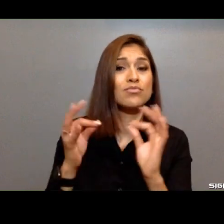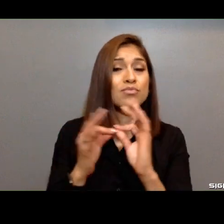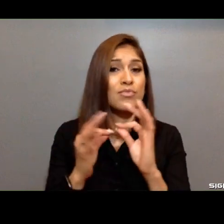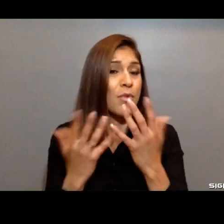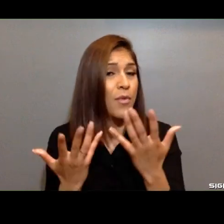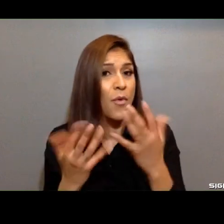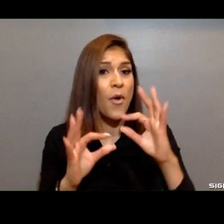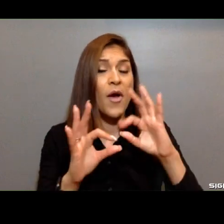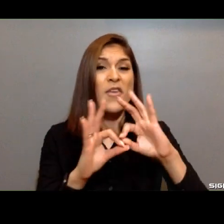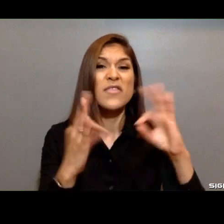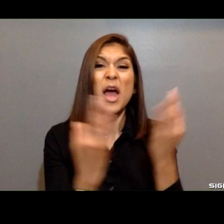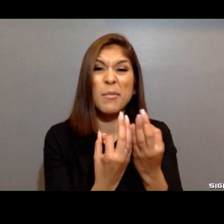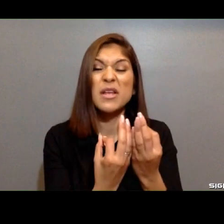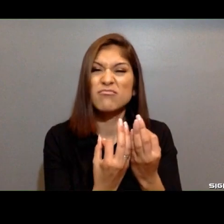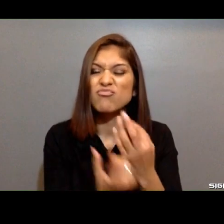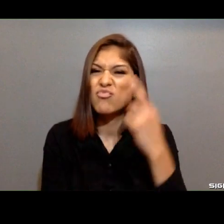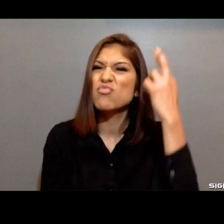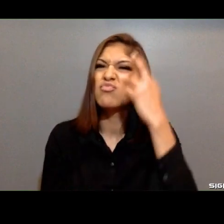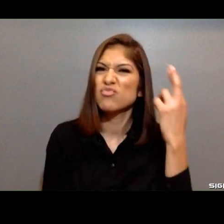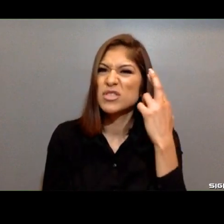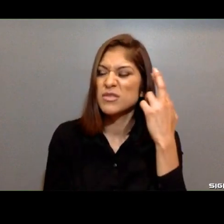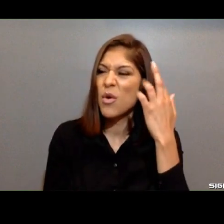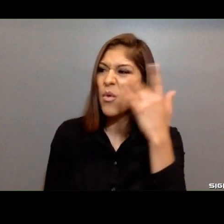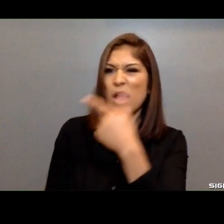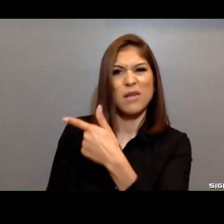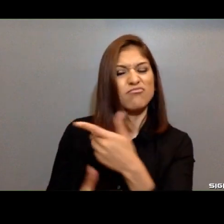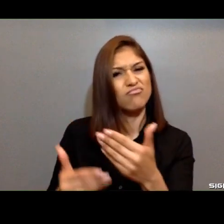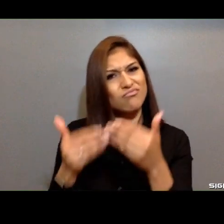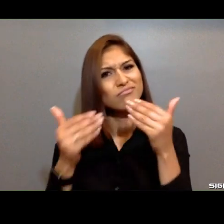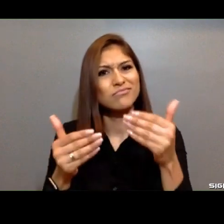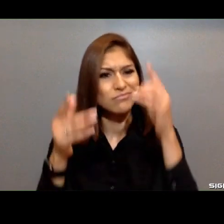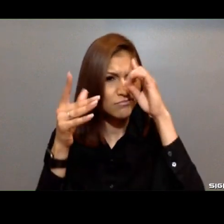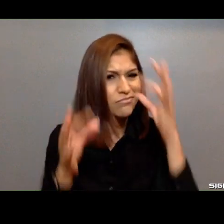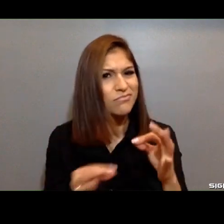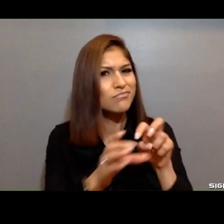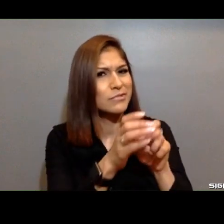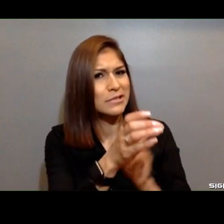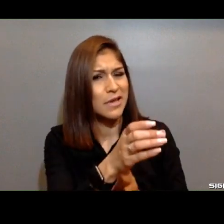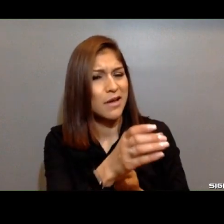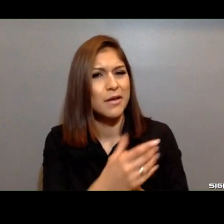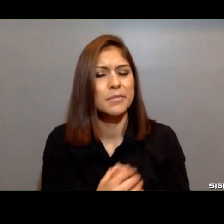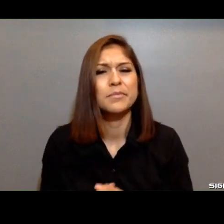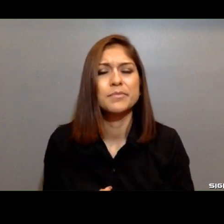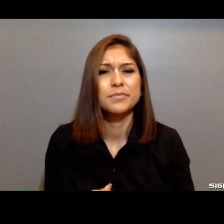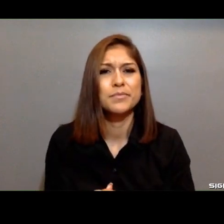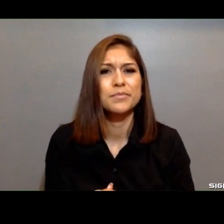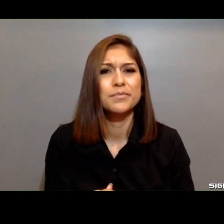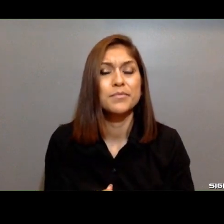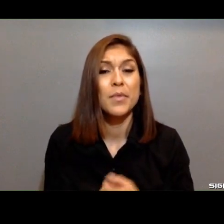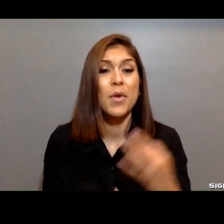He said his family is one of the reasons he made the decision.